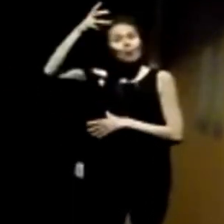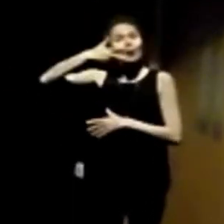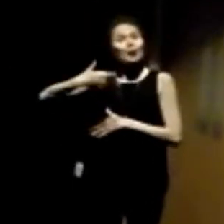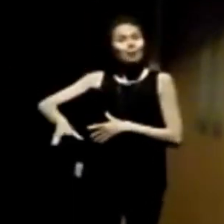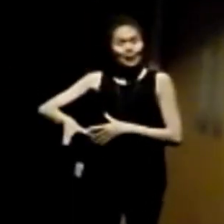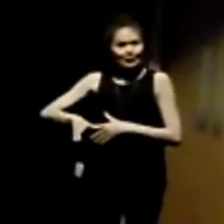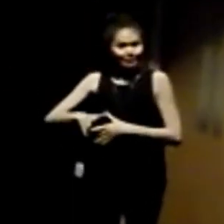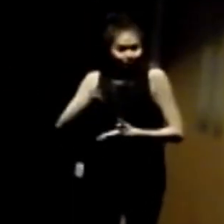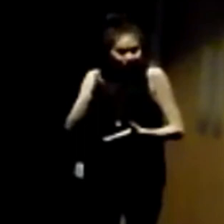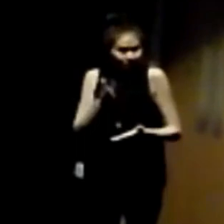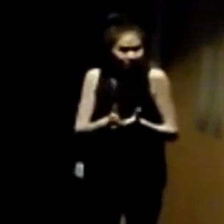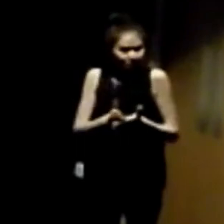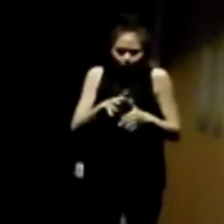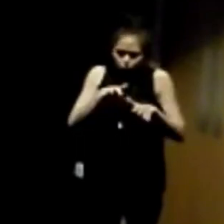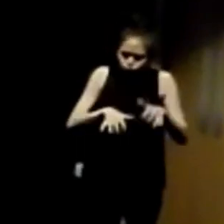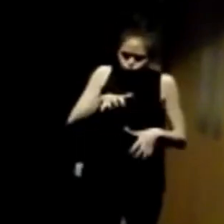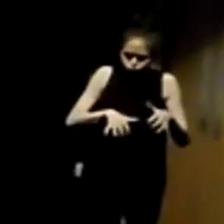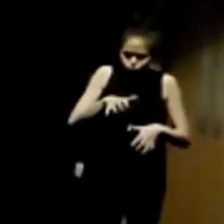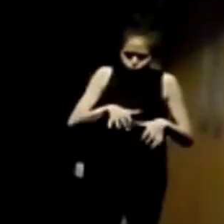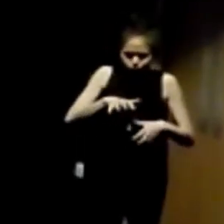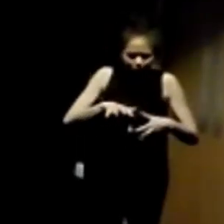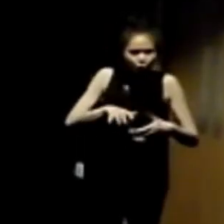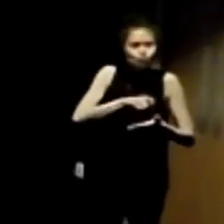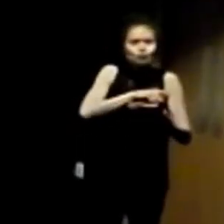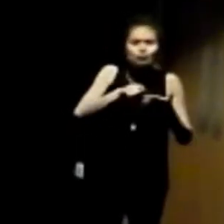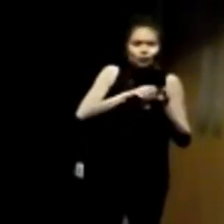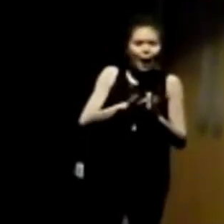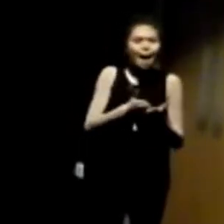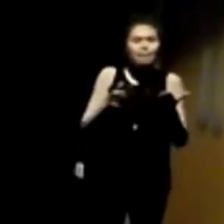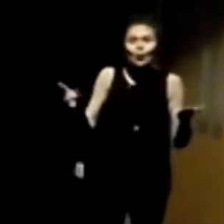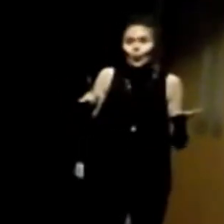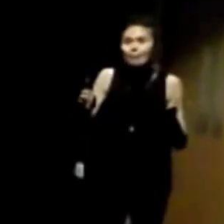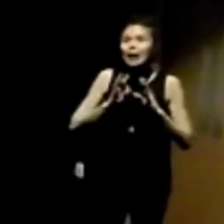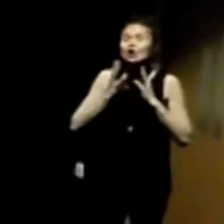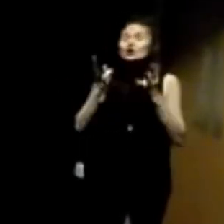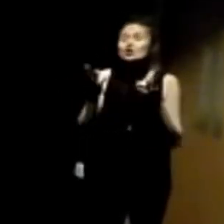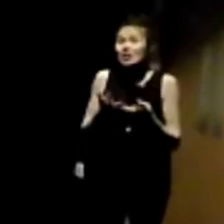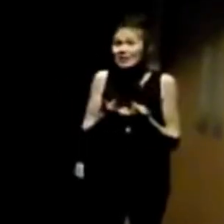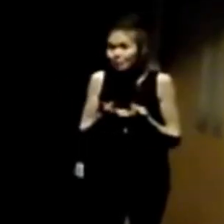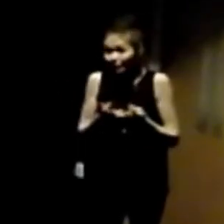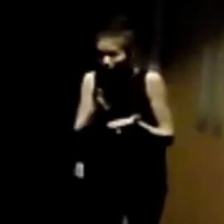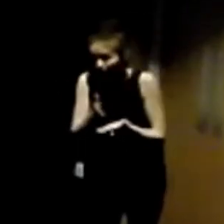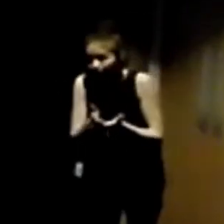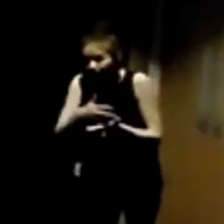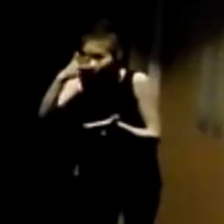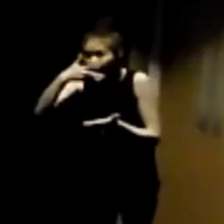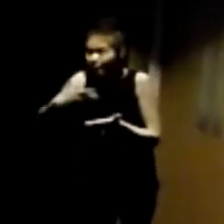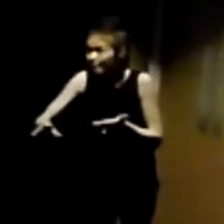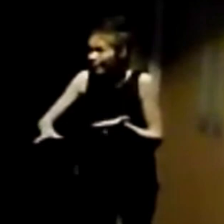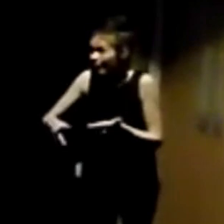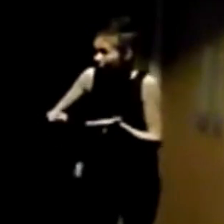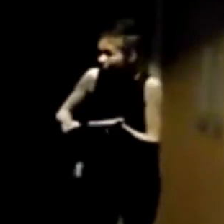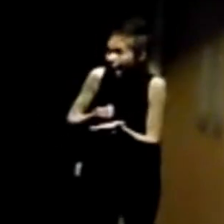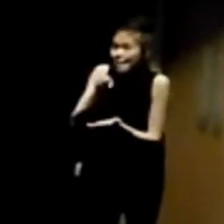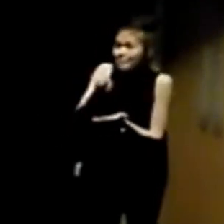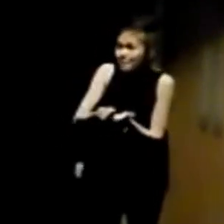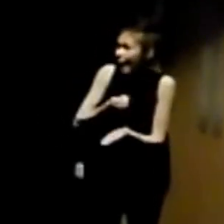He has been paid half a million pounds, £500,000 to write his book on Shakespeare. Is he really writing it, Vince?